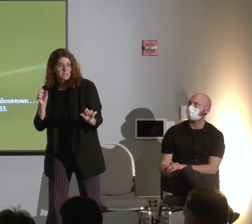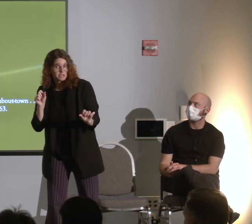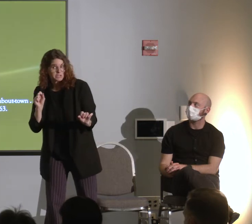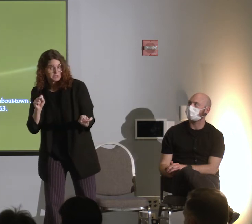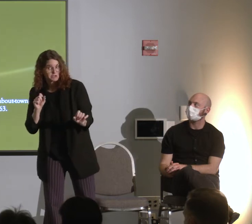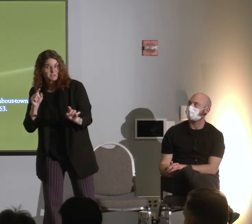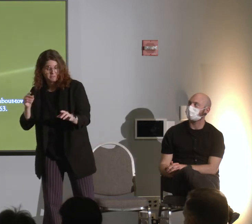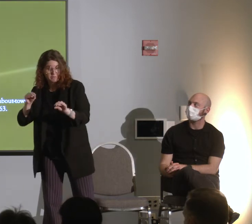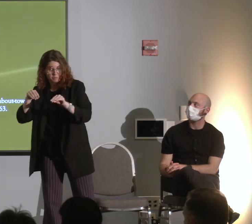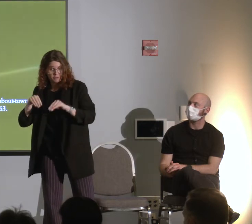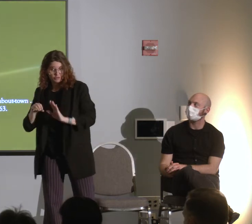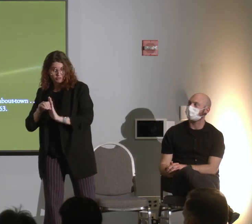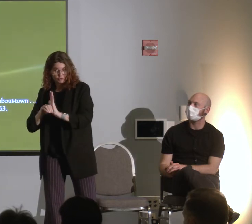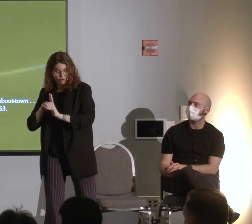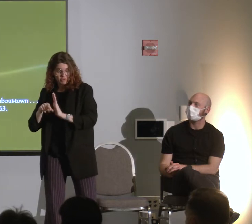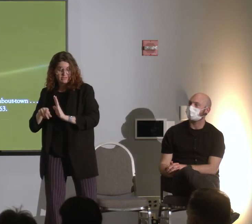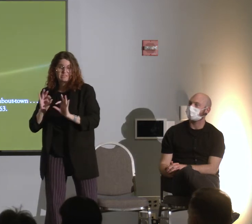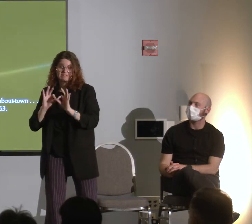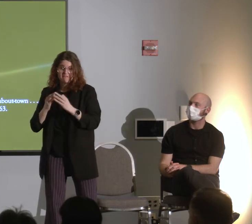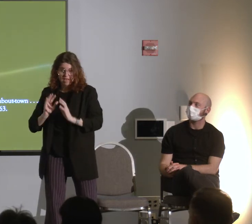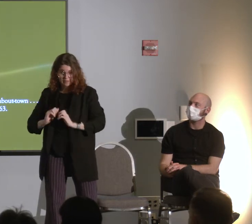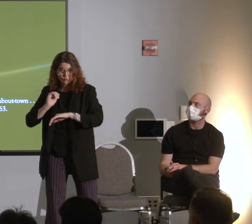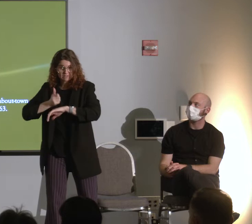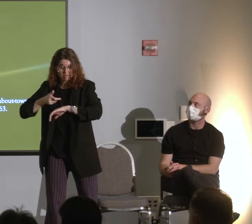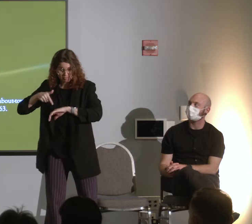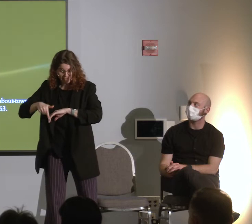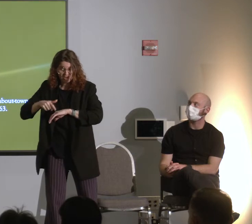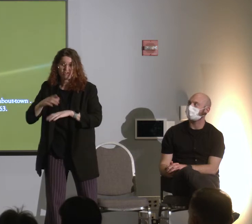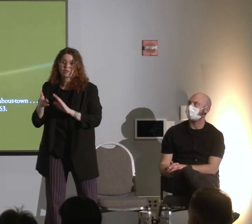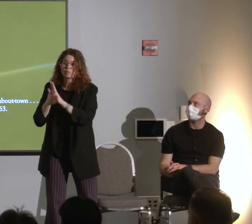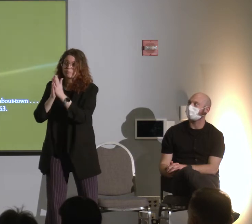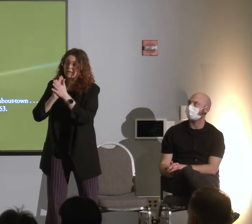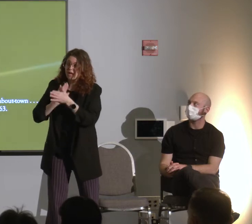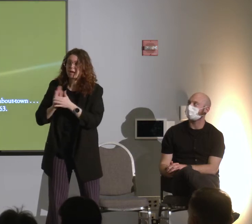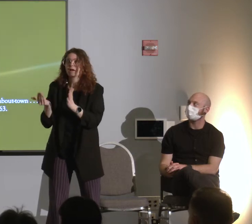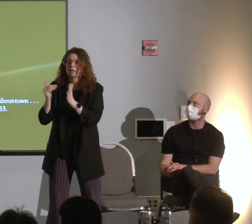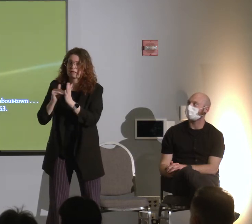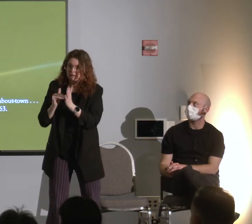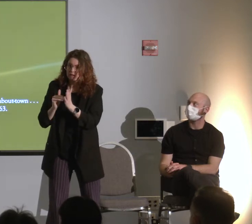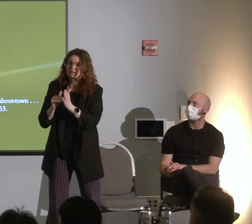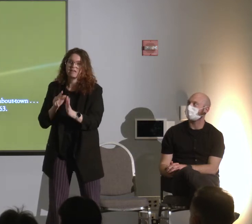Orleans because he had family there, because New Orleans was about to become once again the very prosperous port city